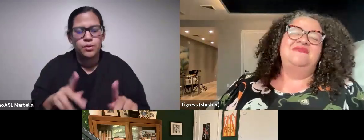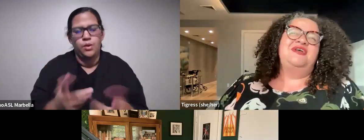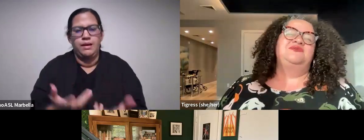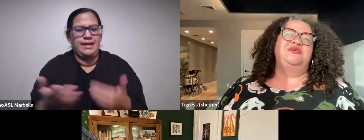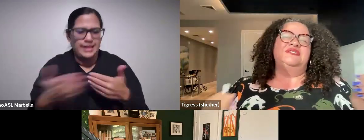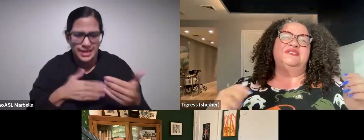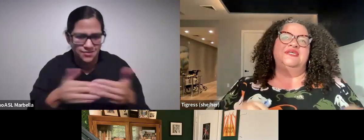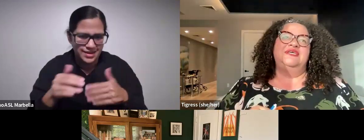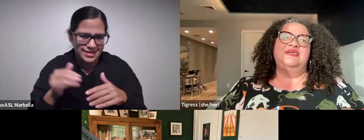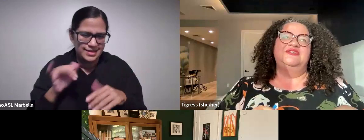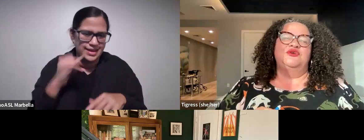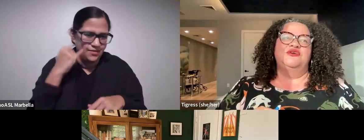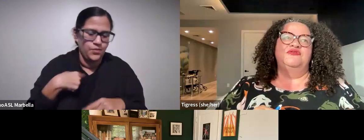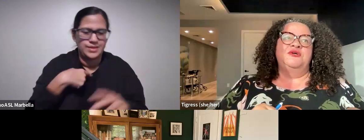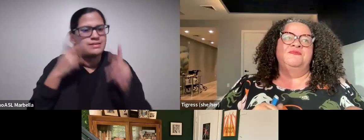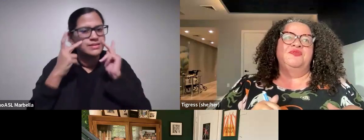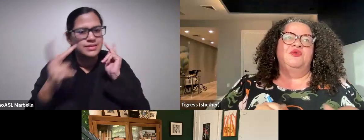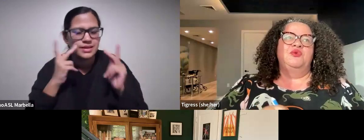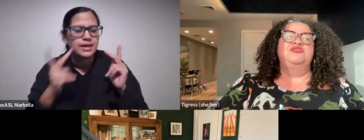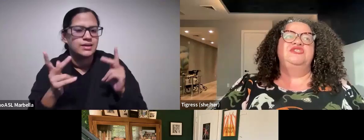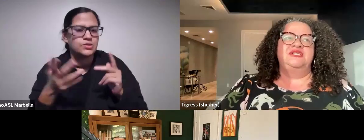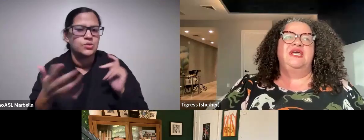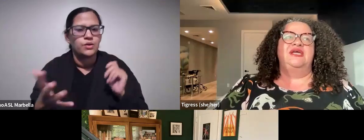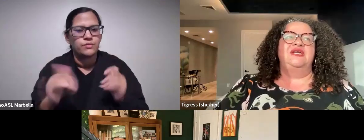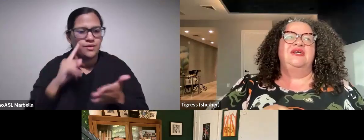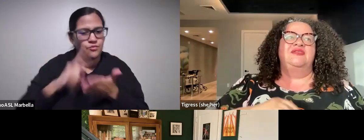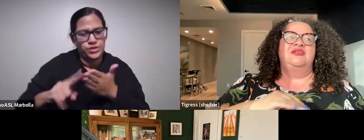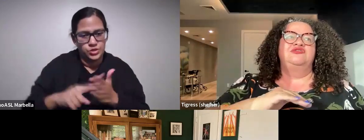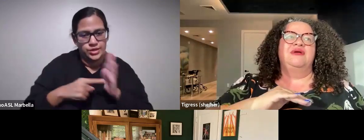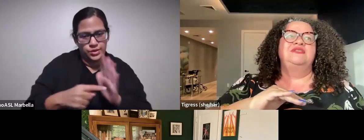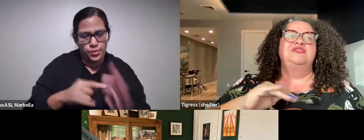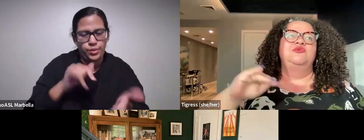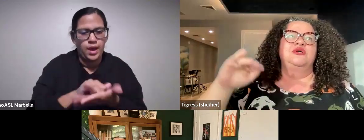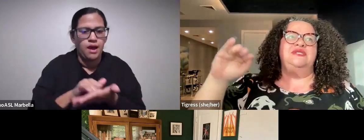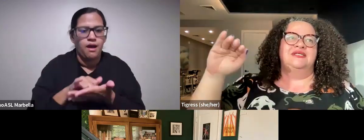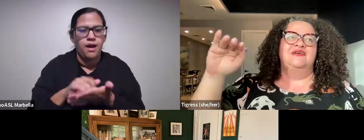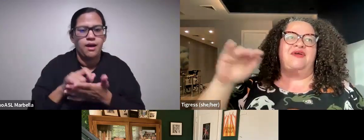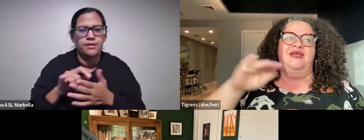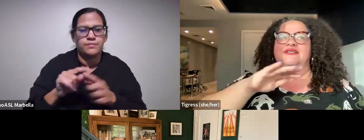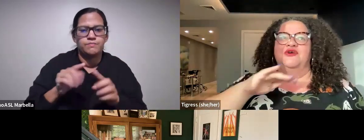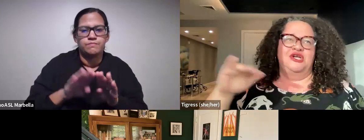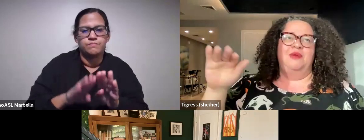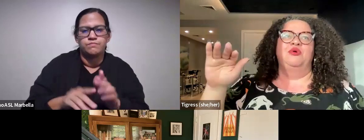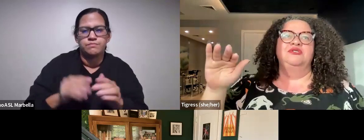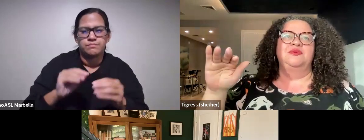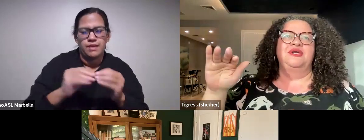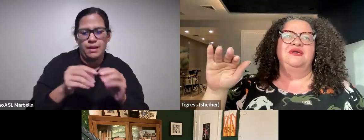even as we see sort of research indicating that trends towards anti-fat or on an upward swing,